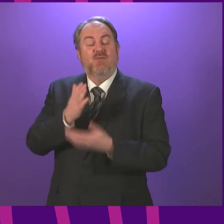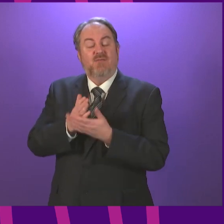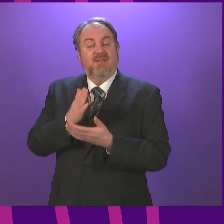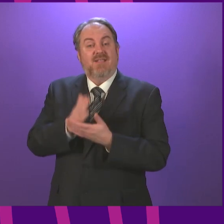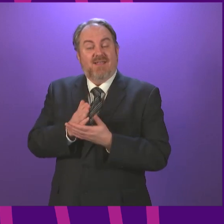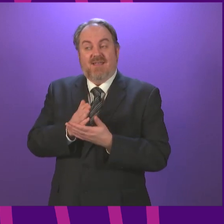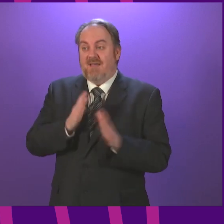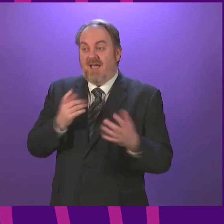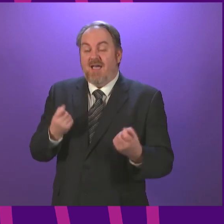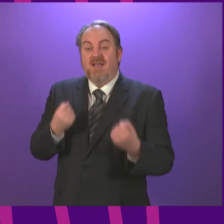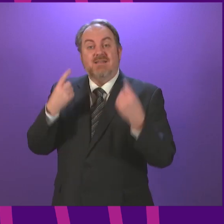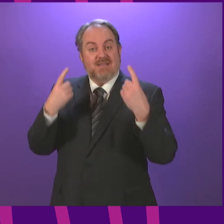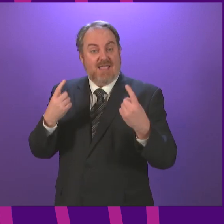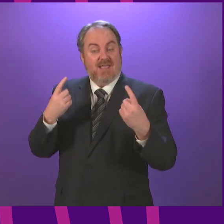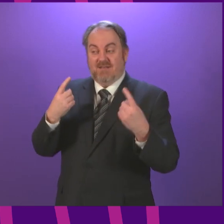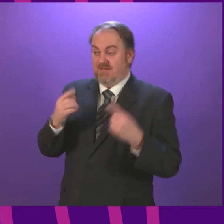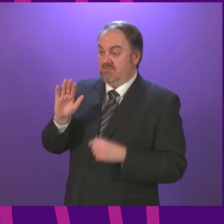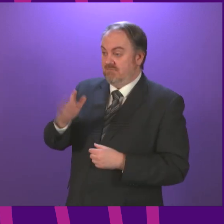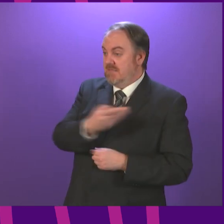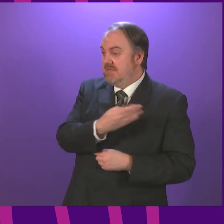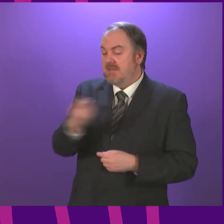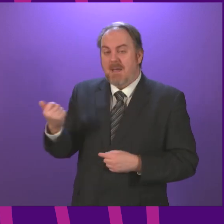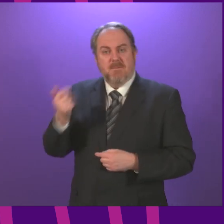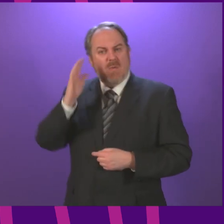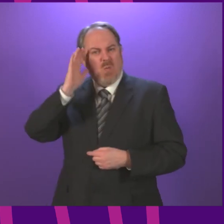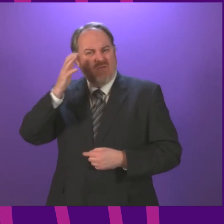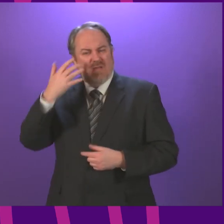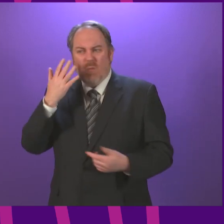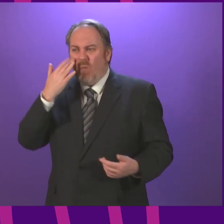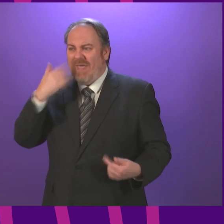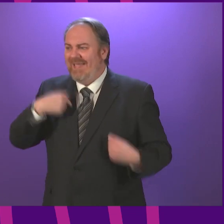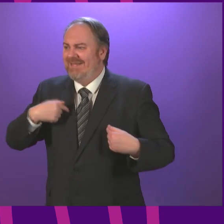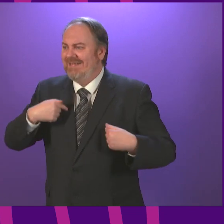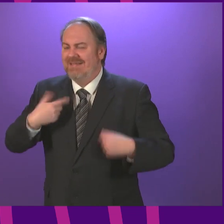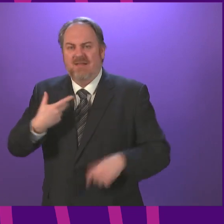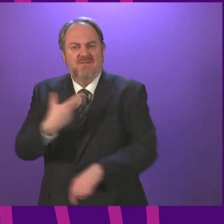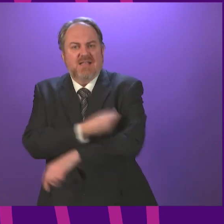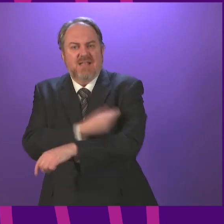understand, and identify with, people’s anxiety about getting their appointments as quickly as possible.